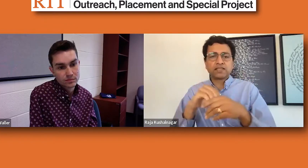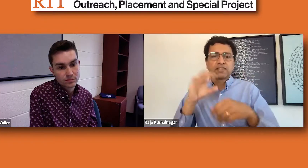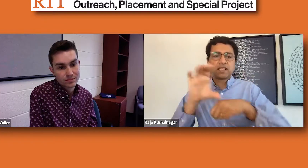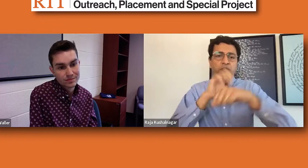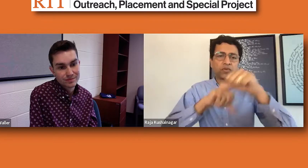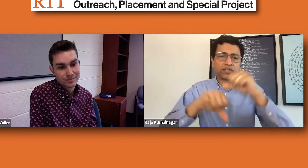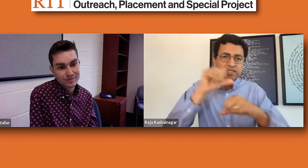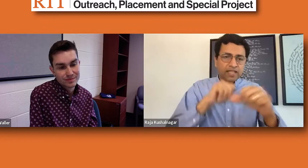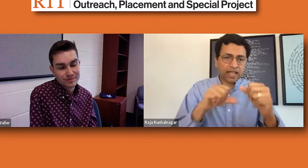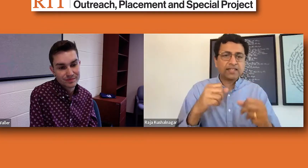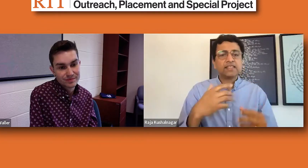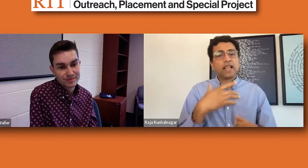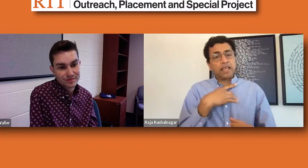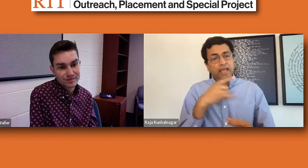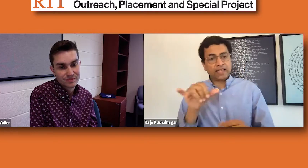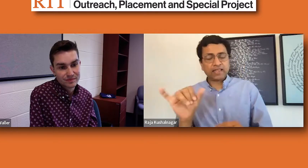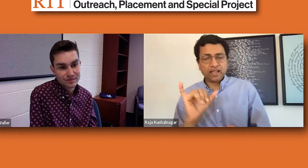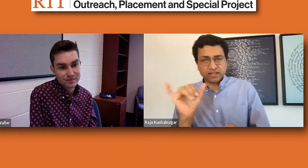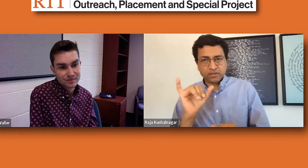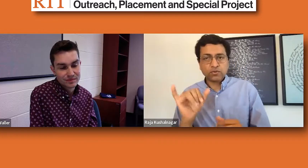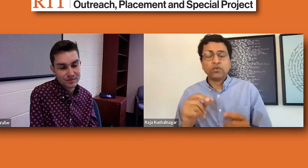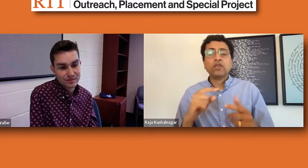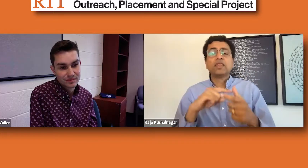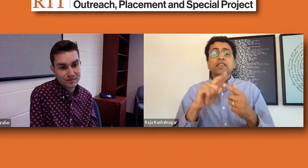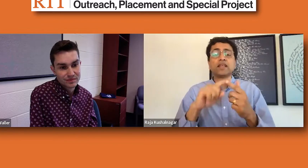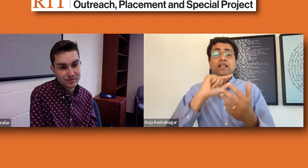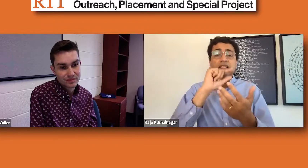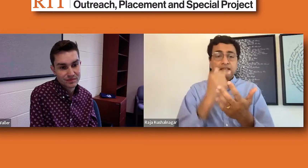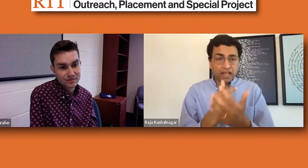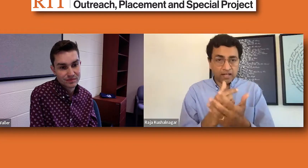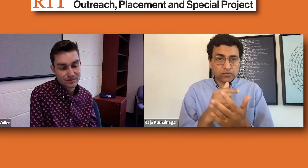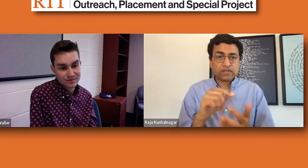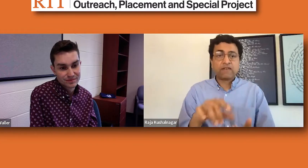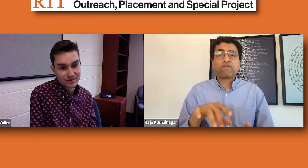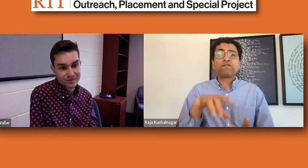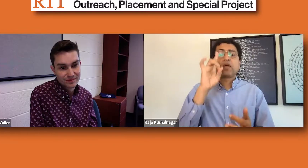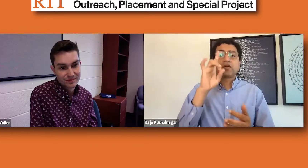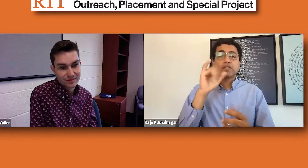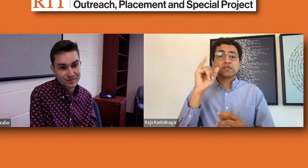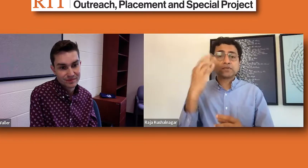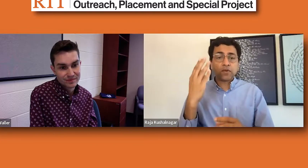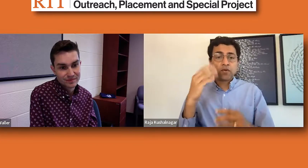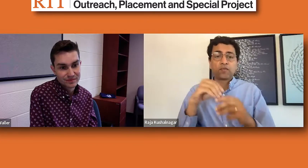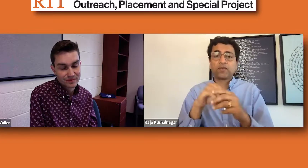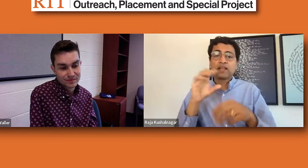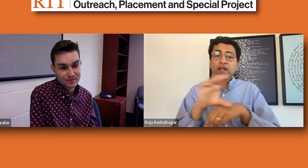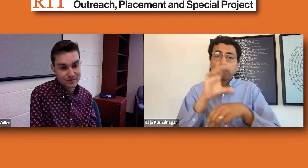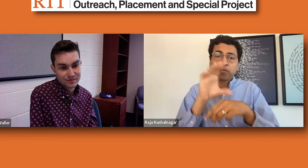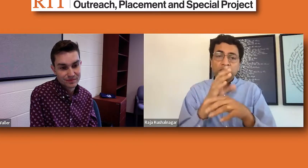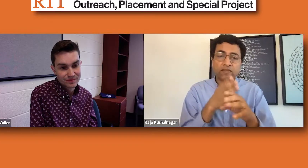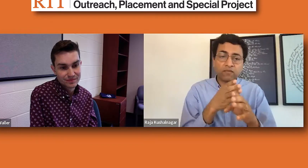I did take some classes in computer science. Once I graduated with my degree in physics,